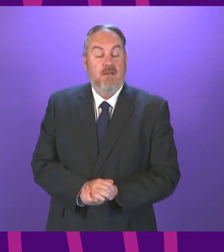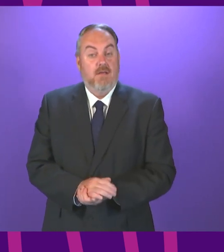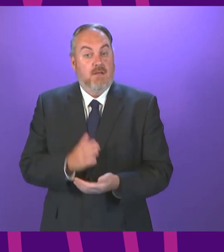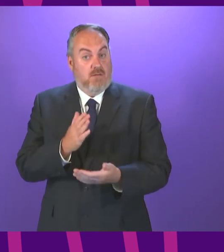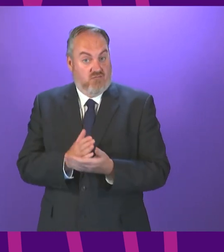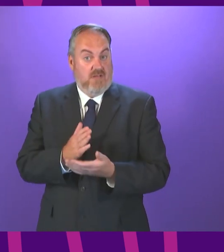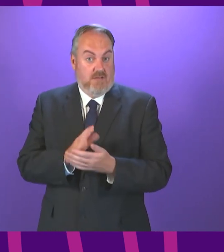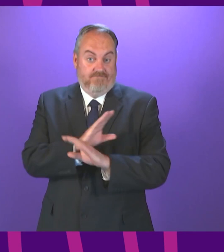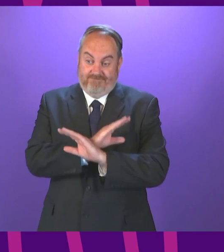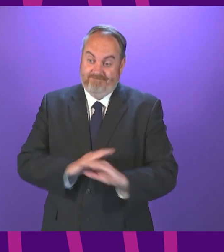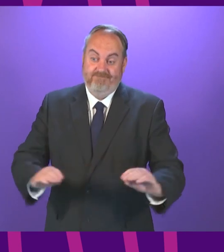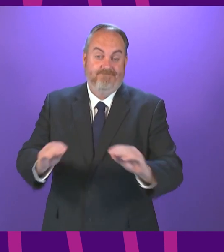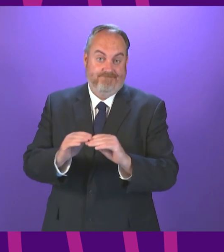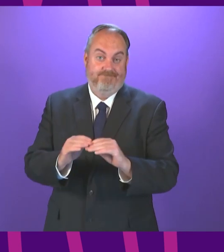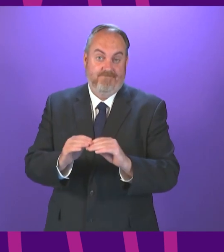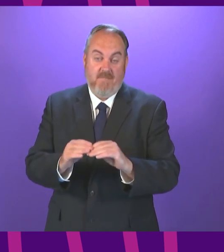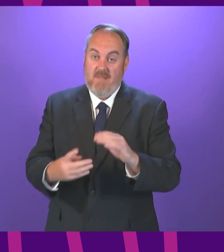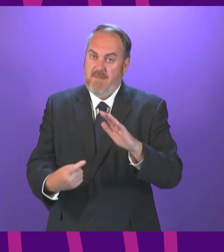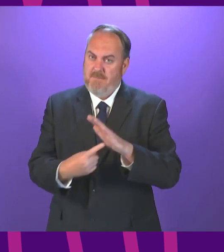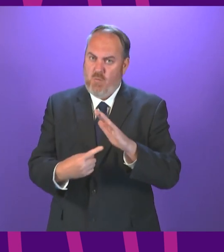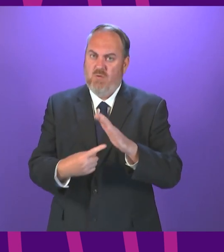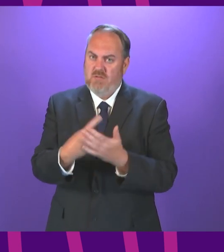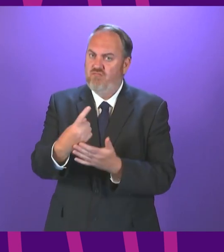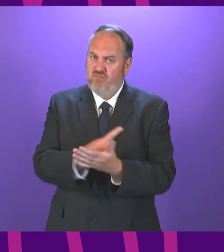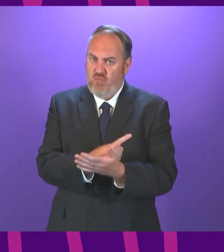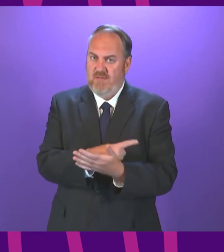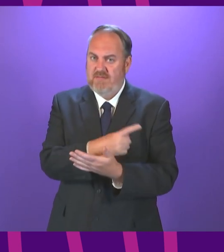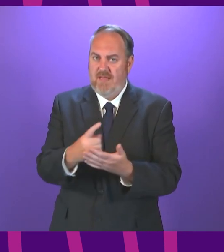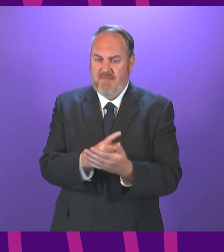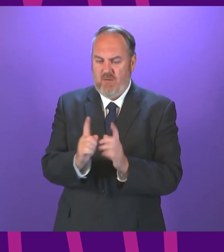The very important physical distancing measures that have been put in place on ferries to prevent